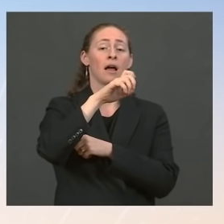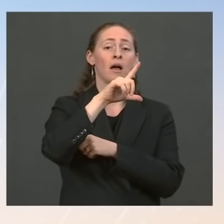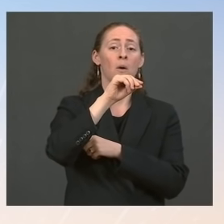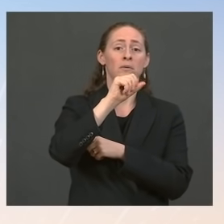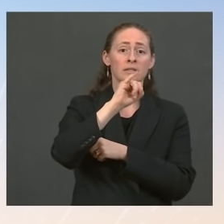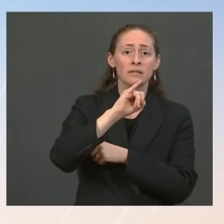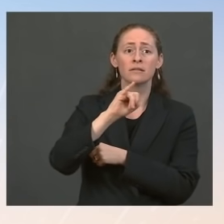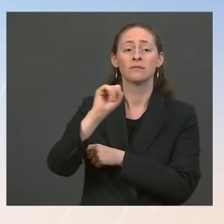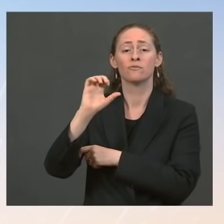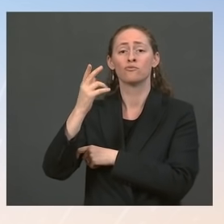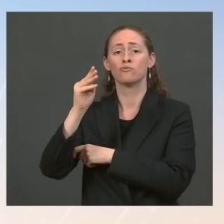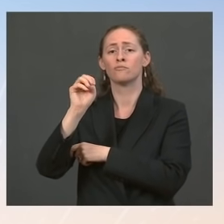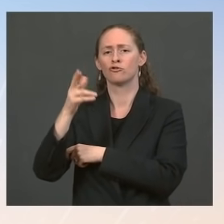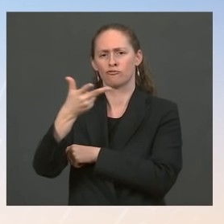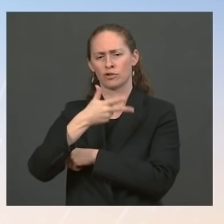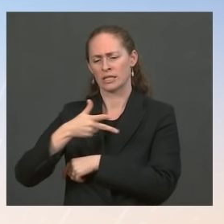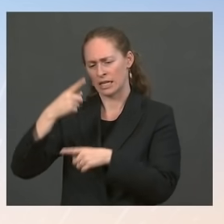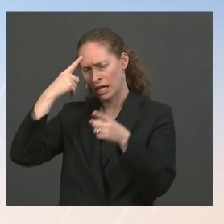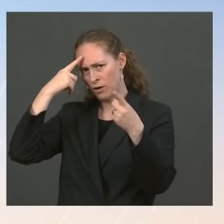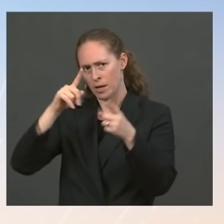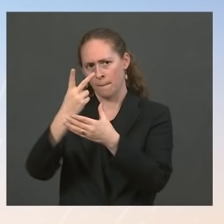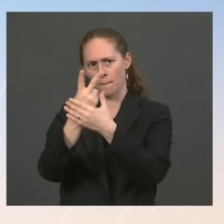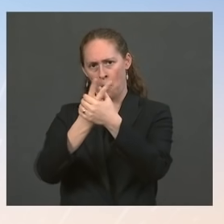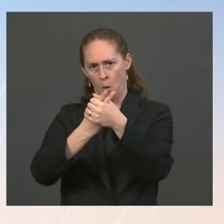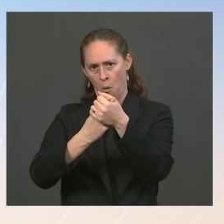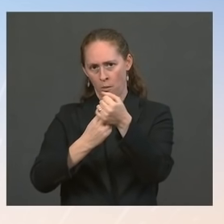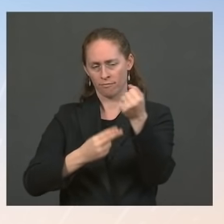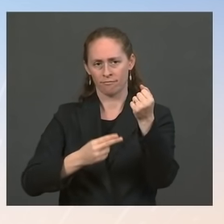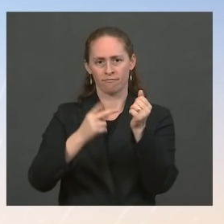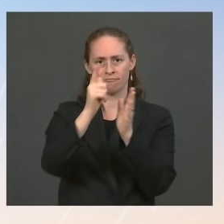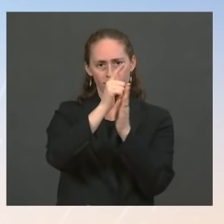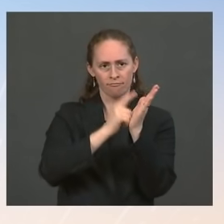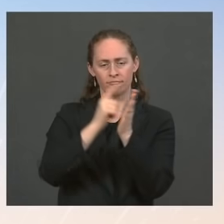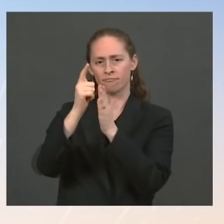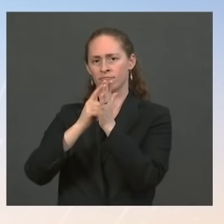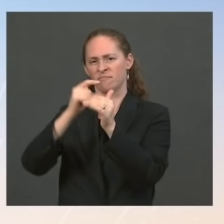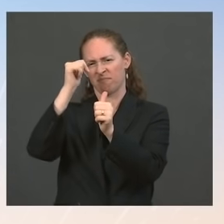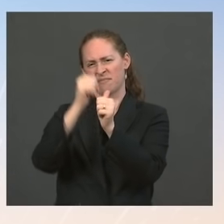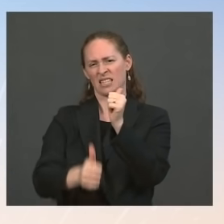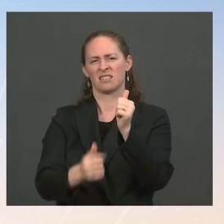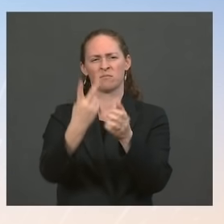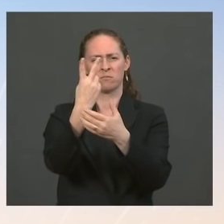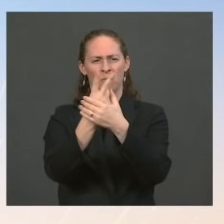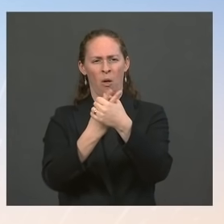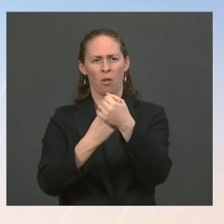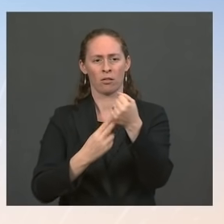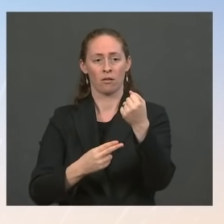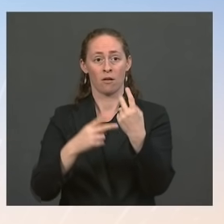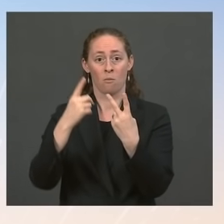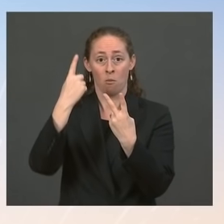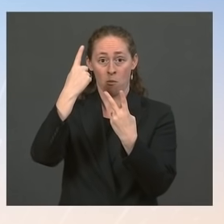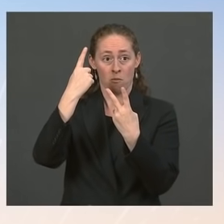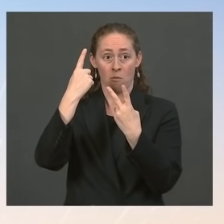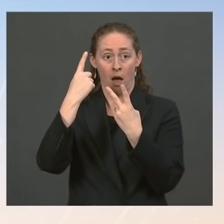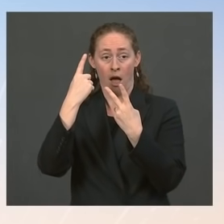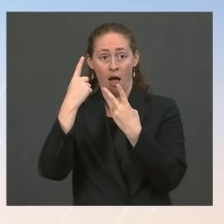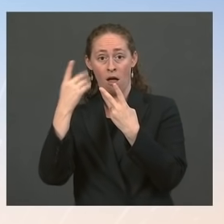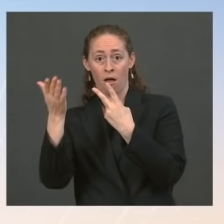to get both of those pieces of legislation done. One is absolutely not being dropped. Anyone who thinks that, that's not true or accurate.